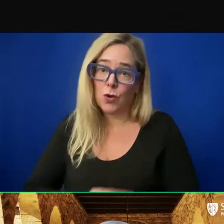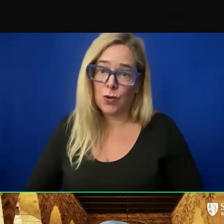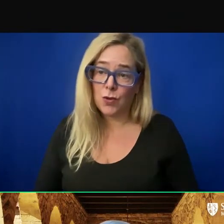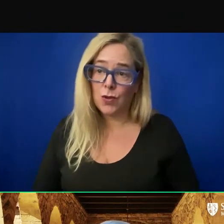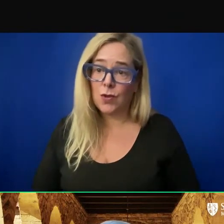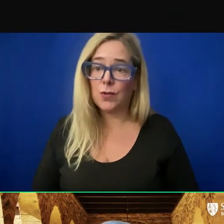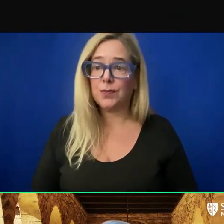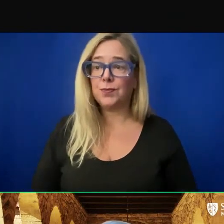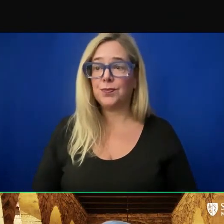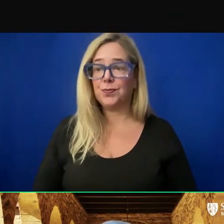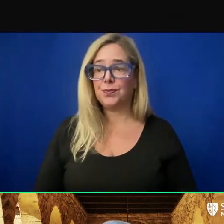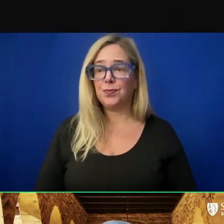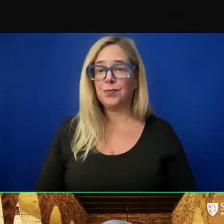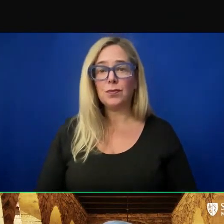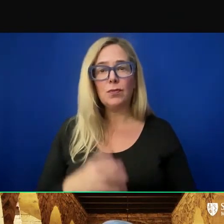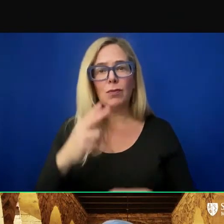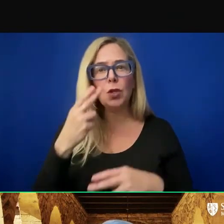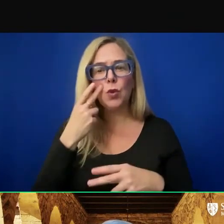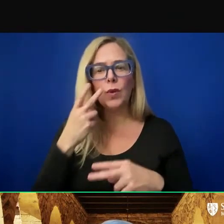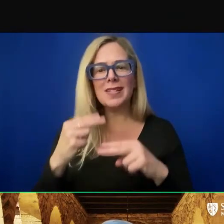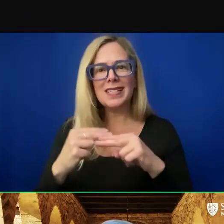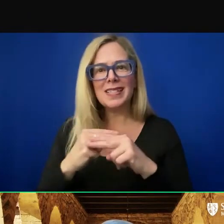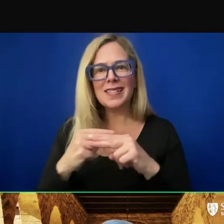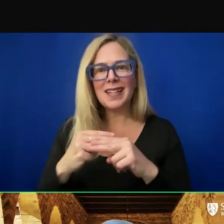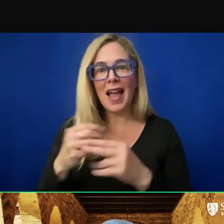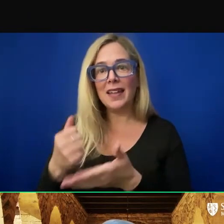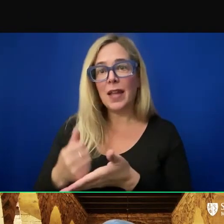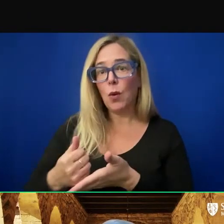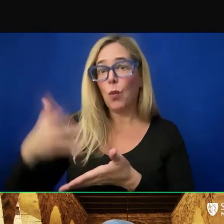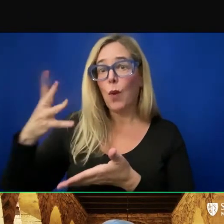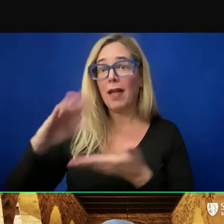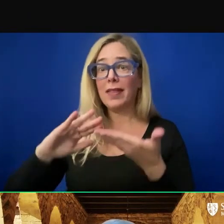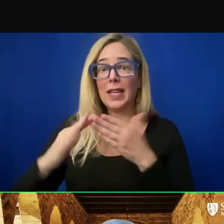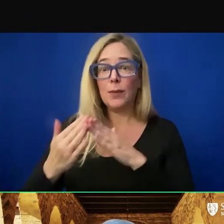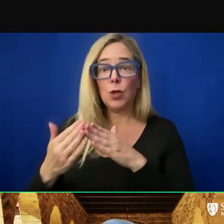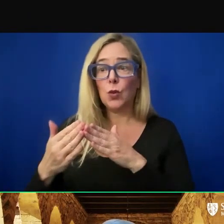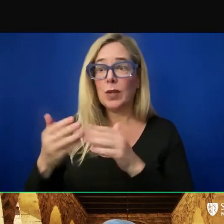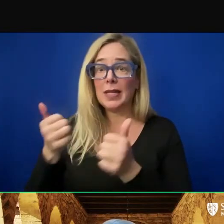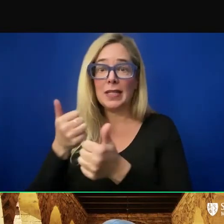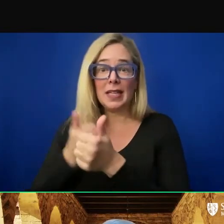on one side a very wealthy community where each level of a multi-story